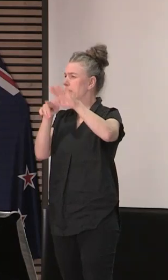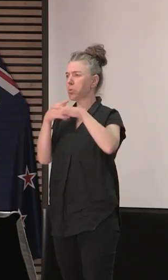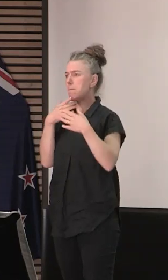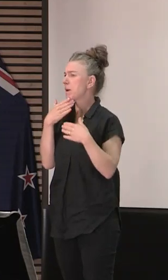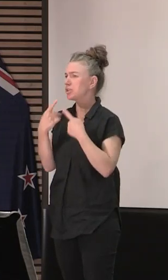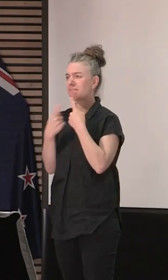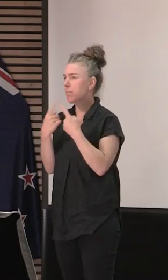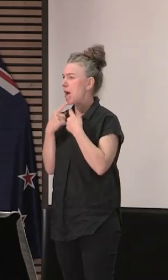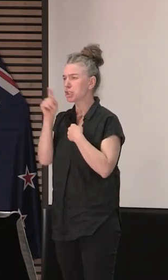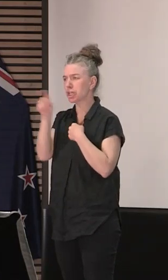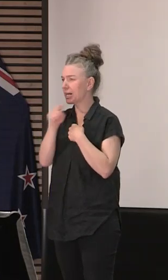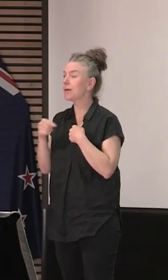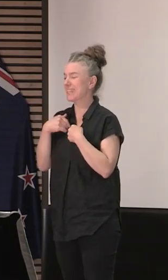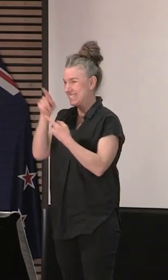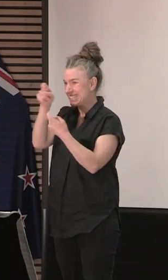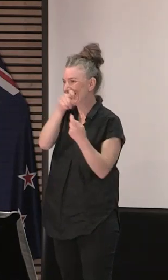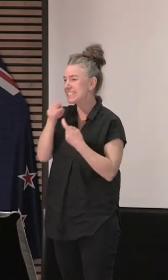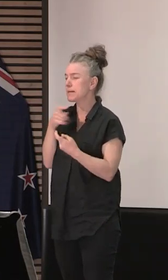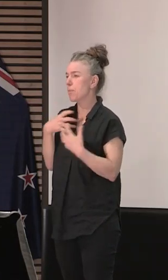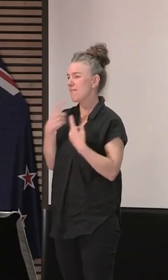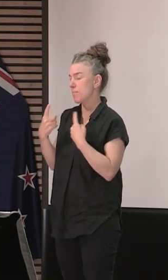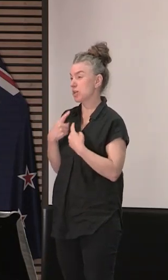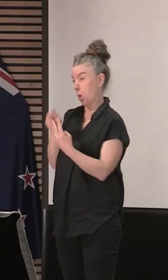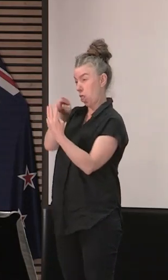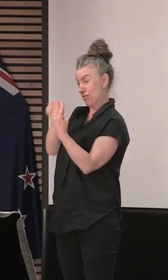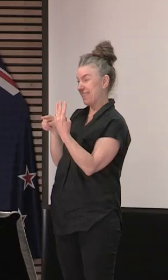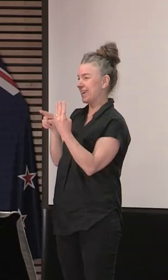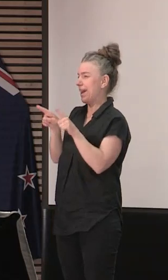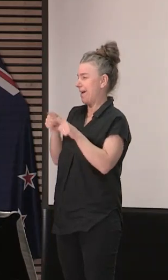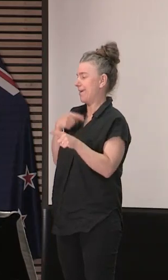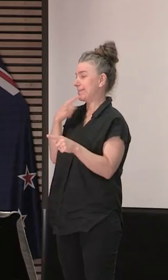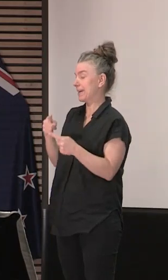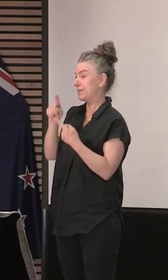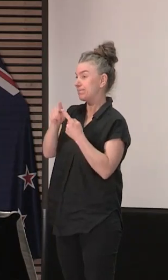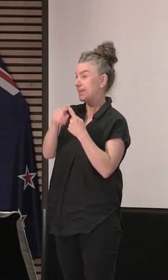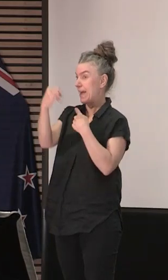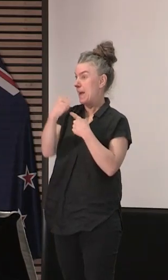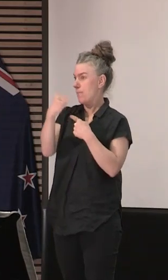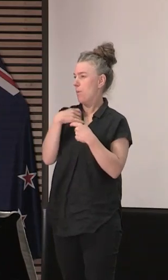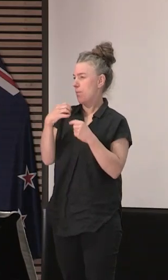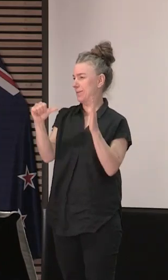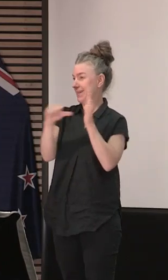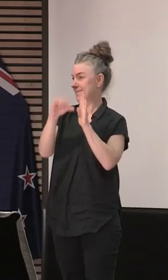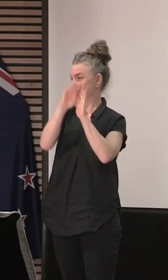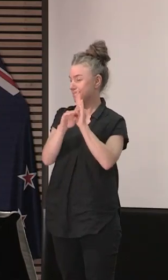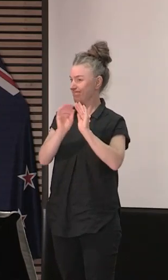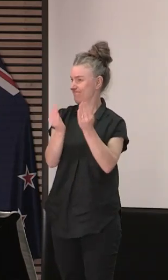Withthese three pillars - bordercontrols, rigorous testing andcontact tracing, and makingsure,